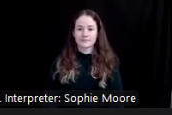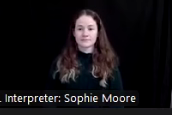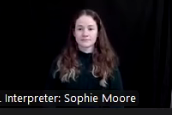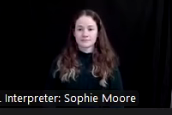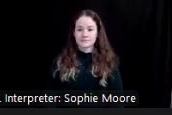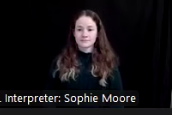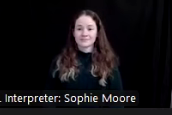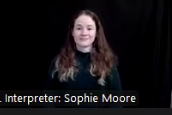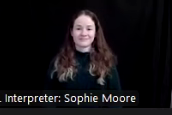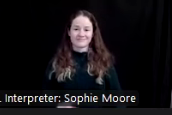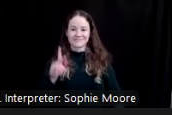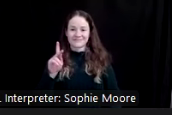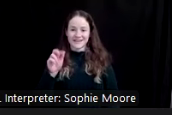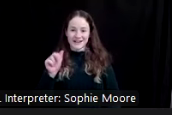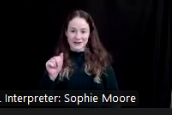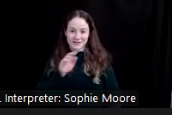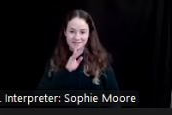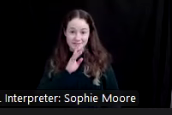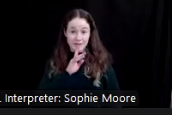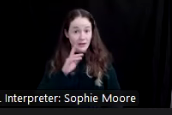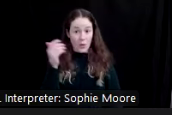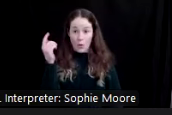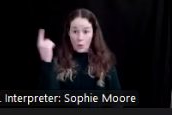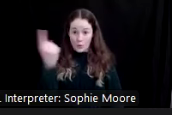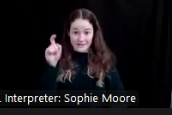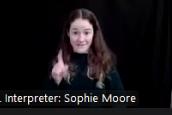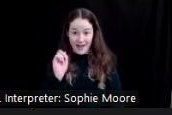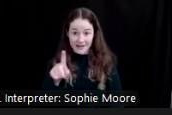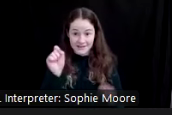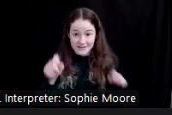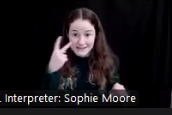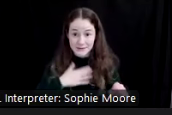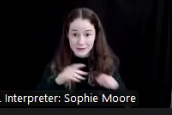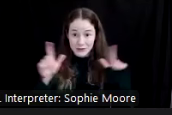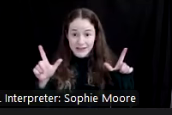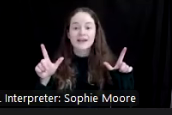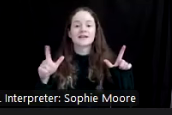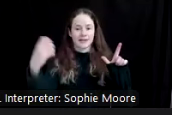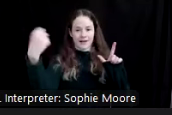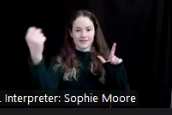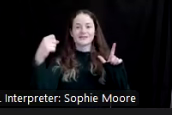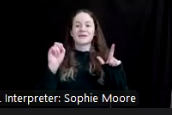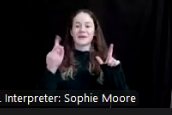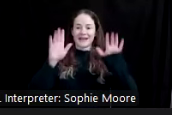We always have to ask, can you guys see my screen? Says disability is awesome. That perennial question in in uh Zoom